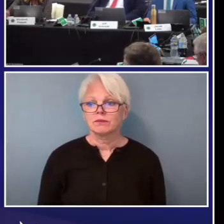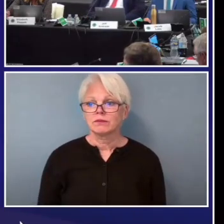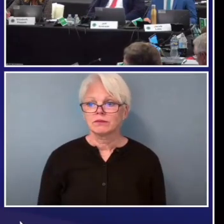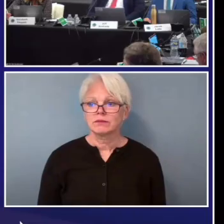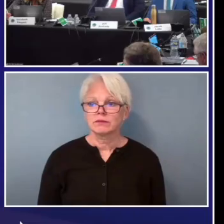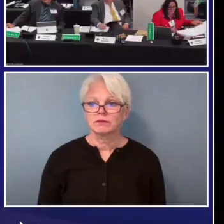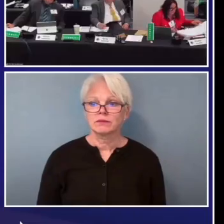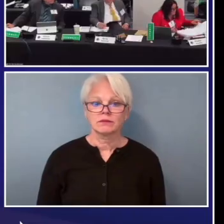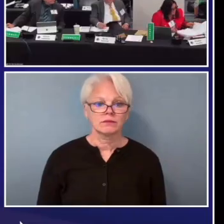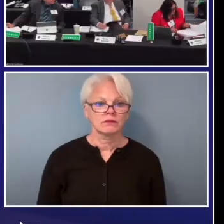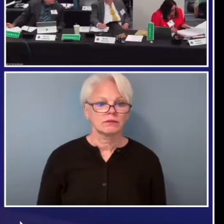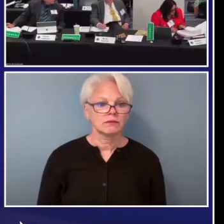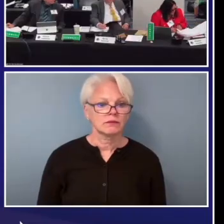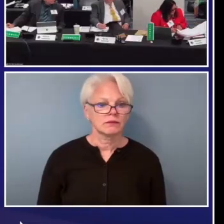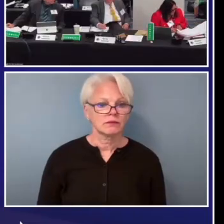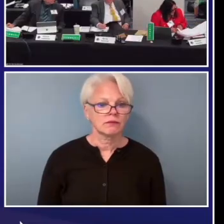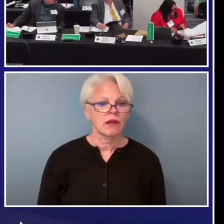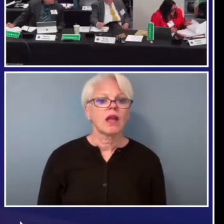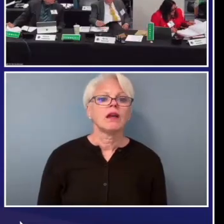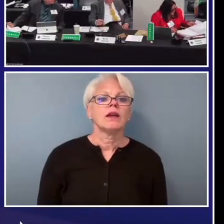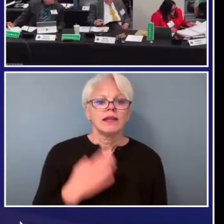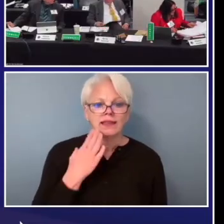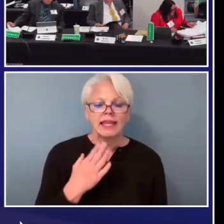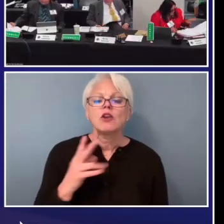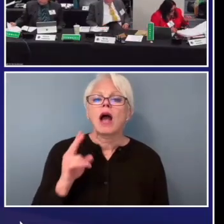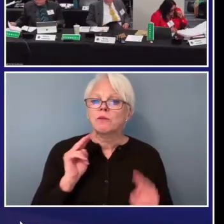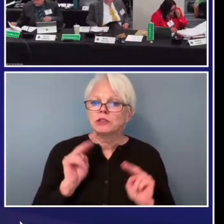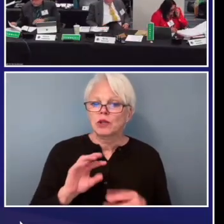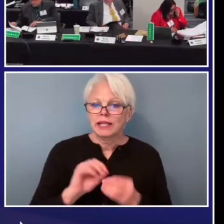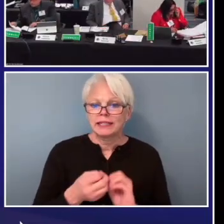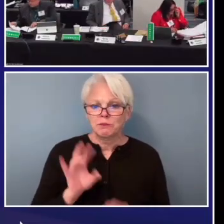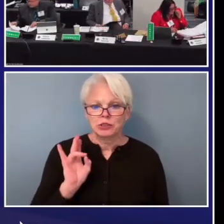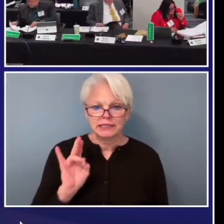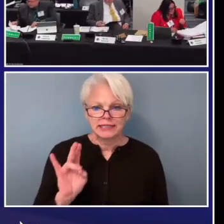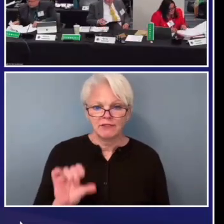Thank you. So I was looking at number 7 on page 29.